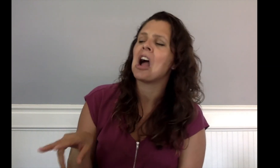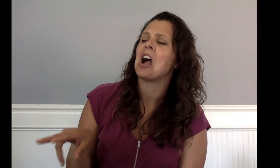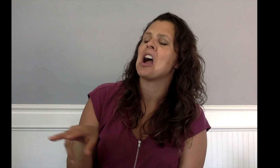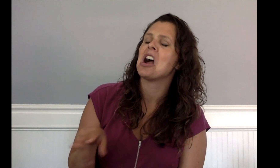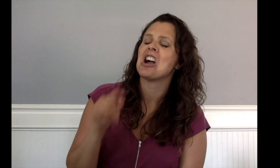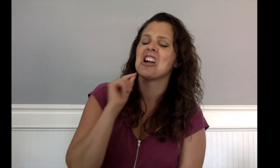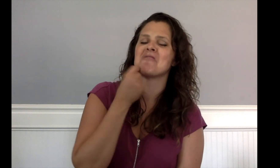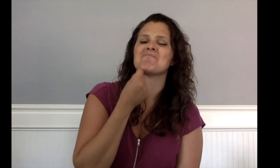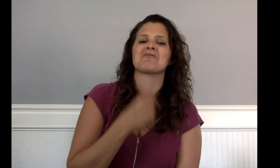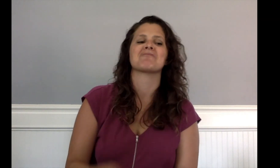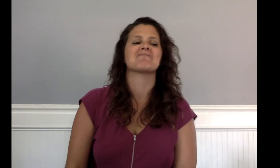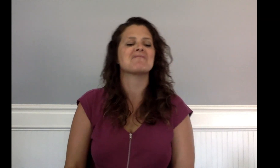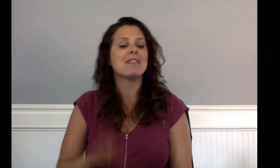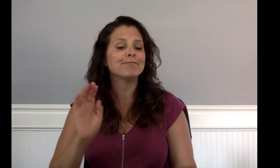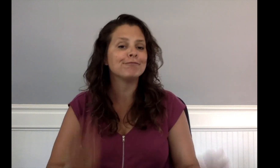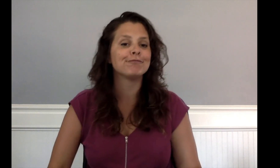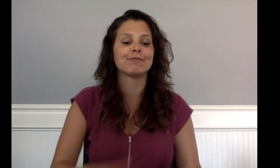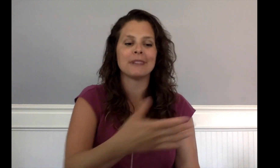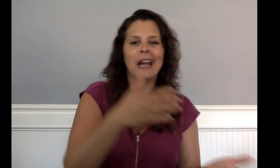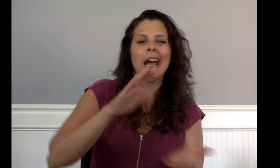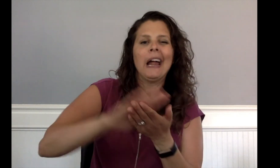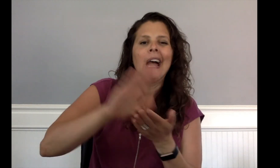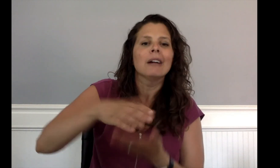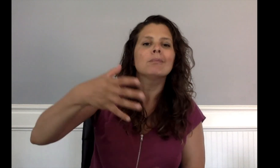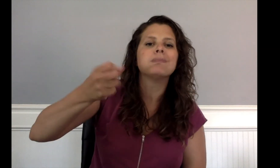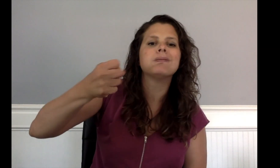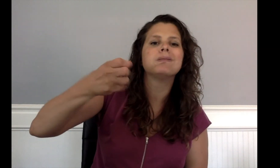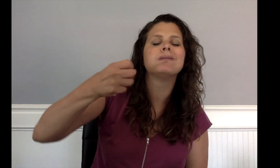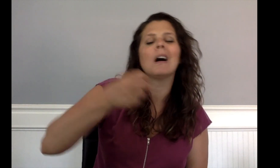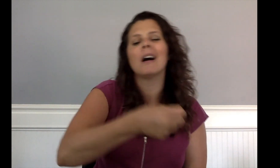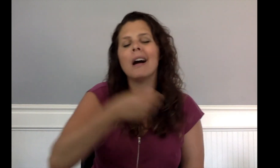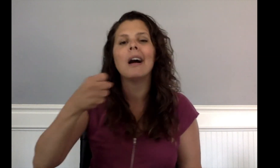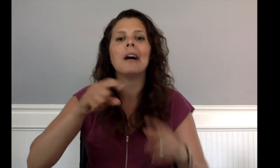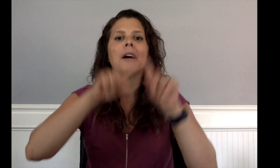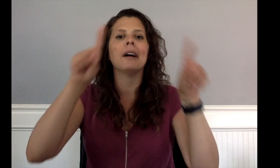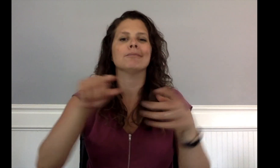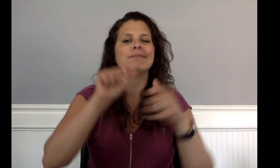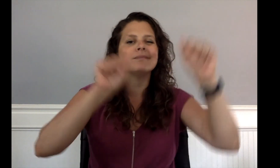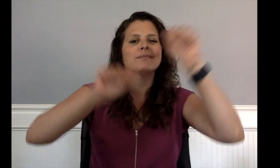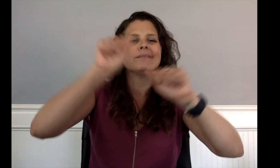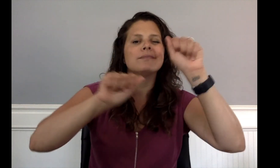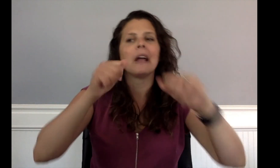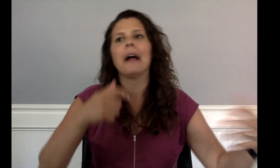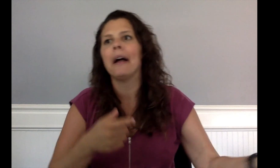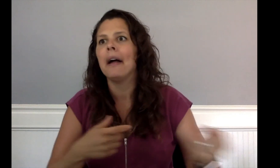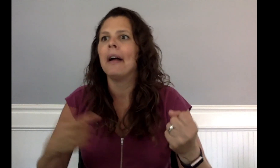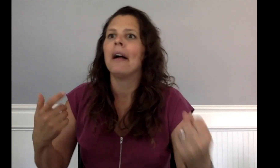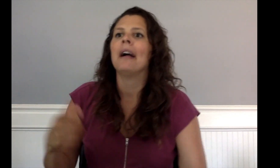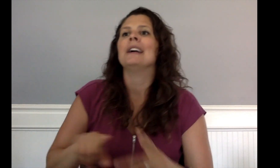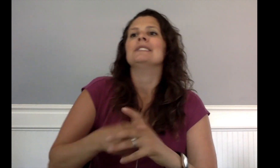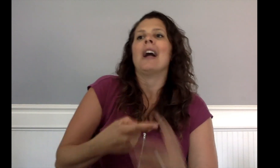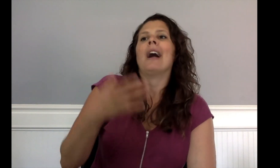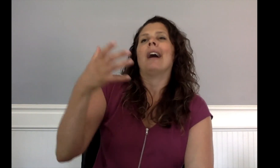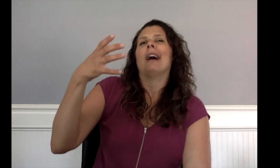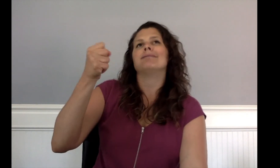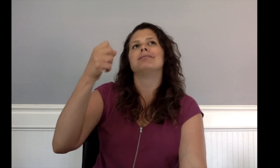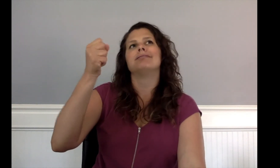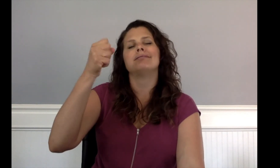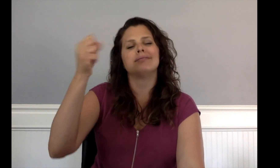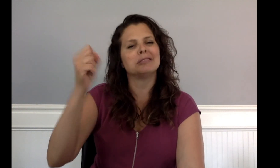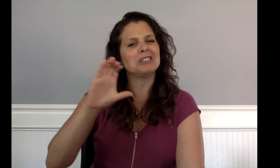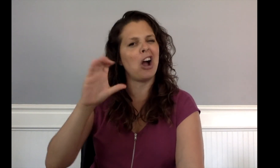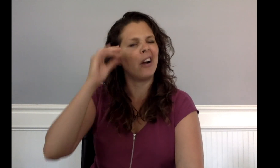Charlie took a cloth and a spray bottle. He began cleaning